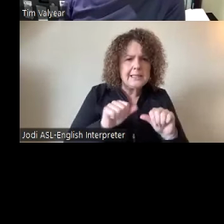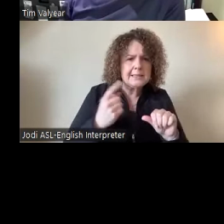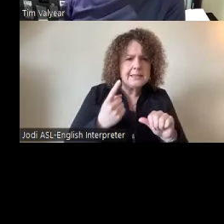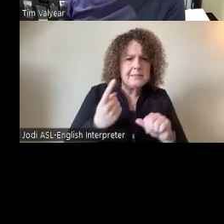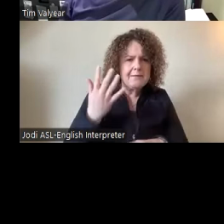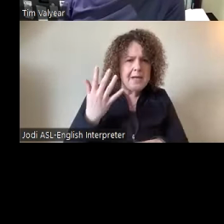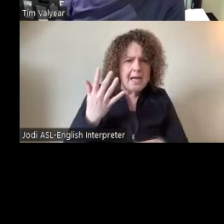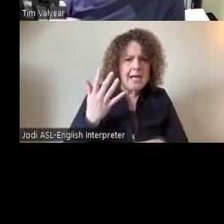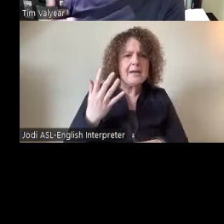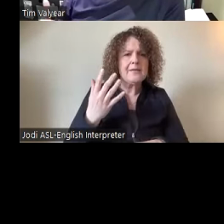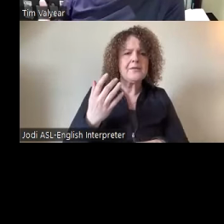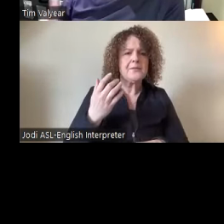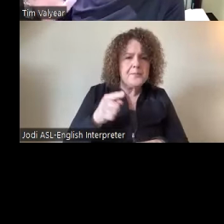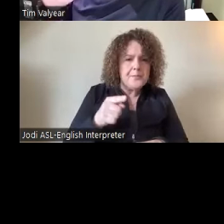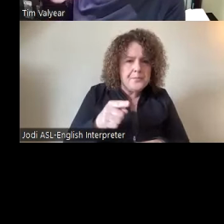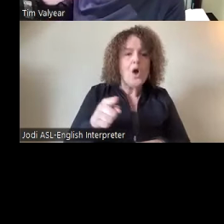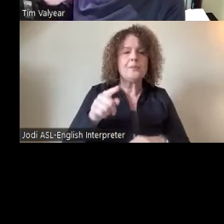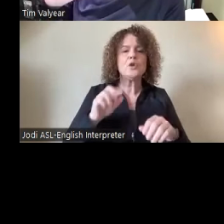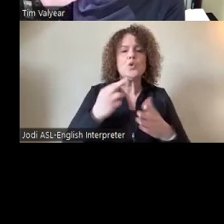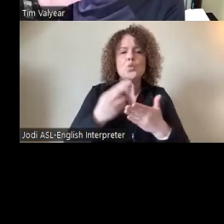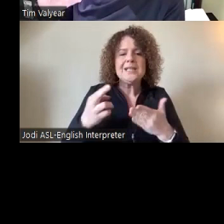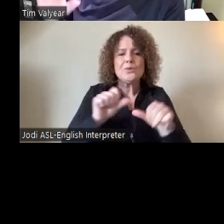evaluated. The world health organization, science in five